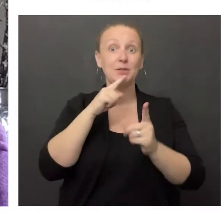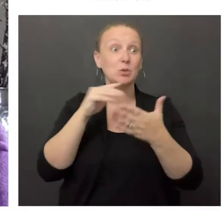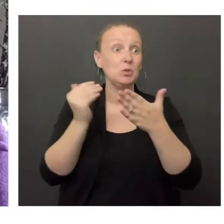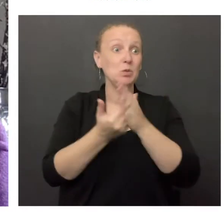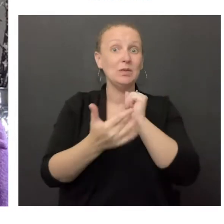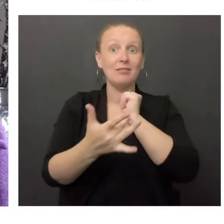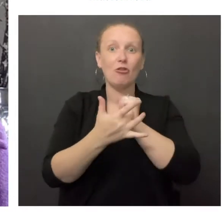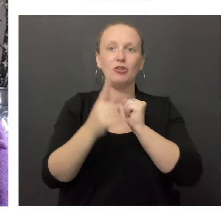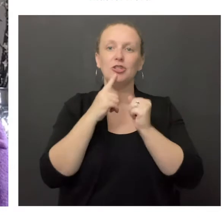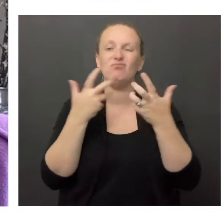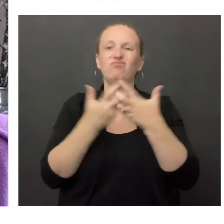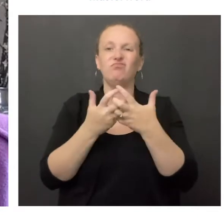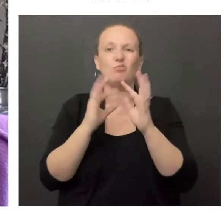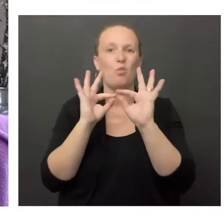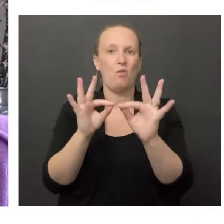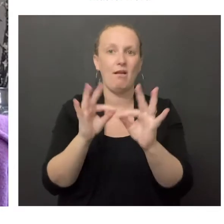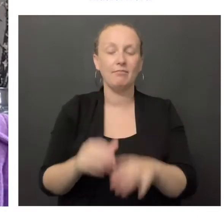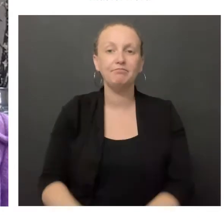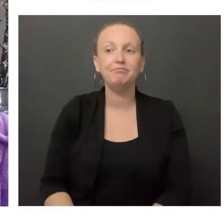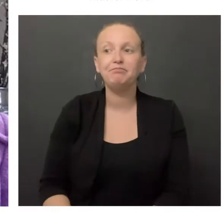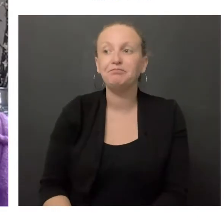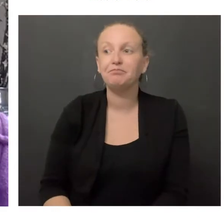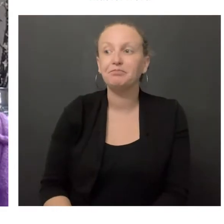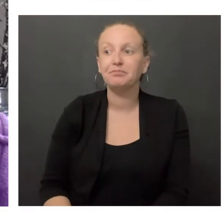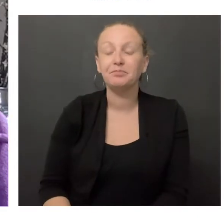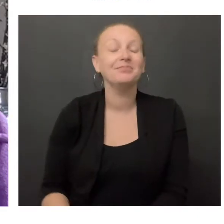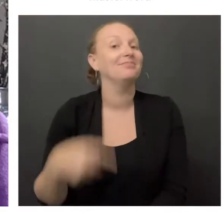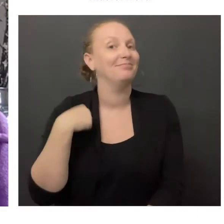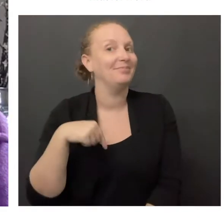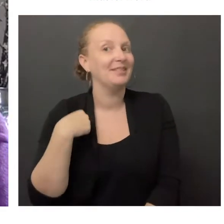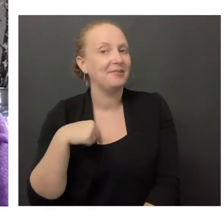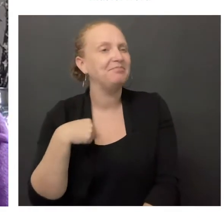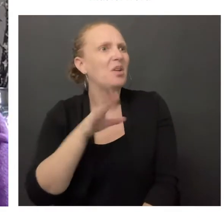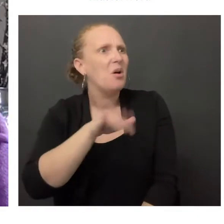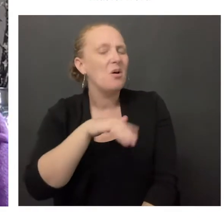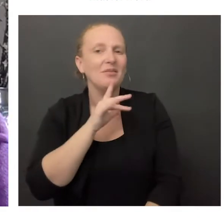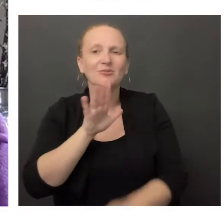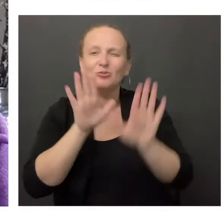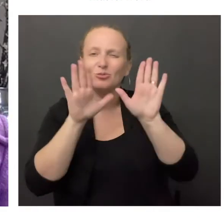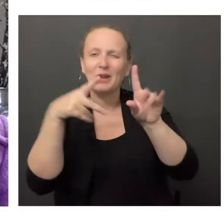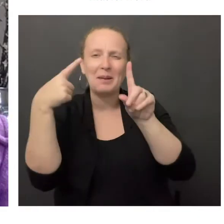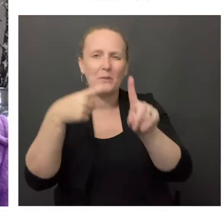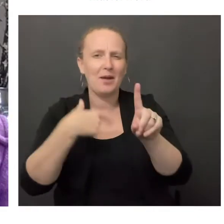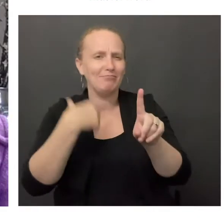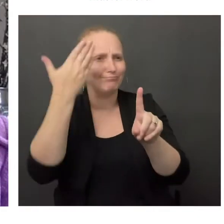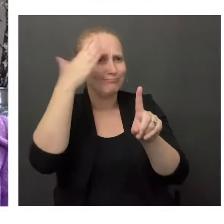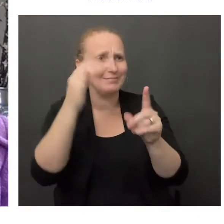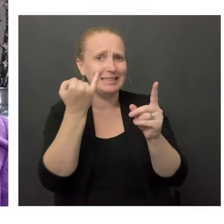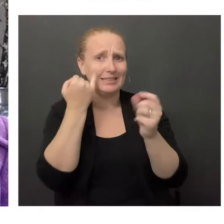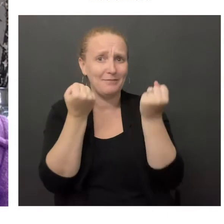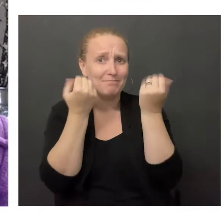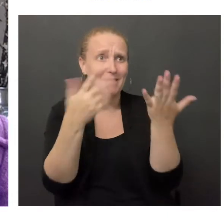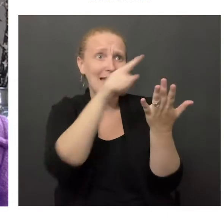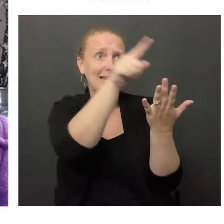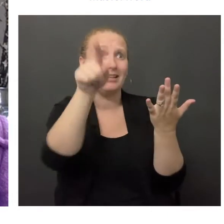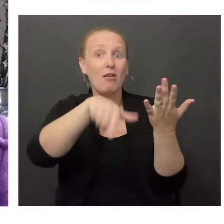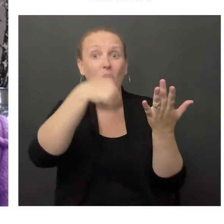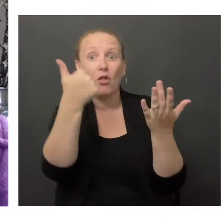This is a great point and I don't know if many organizations who have implemented this. So this is definitely a great